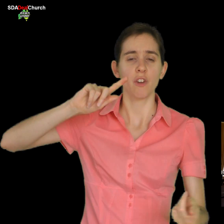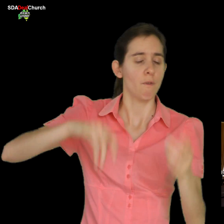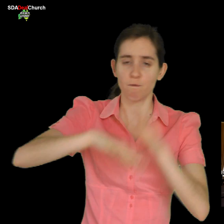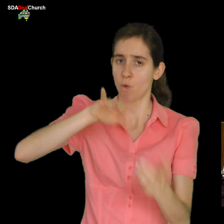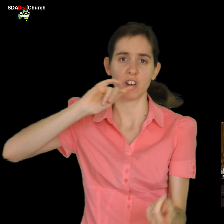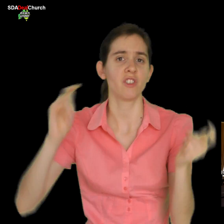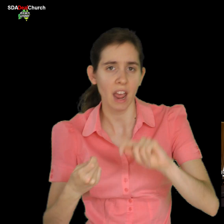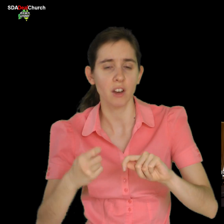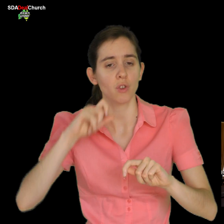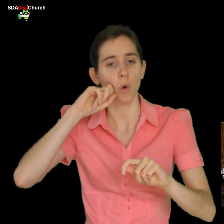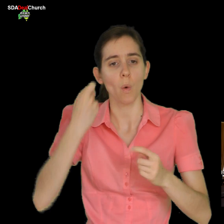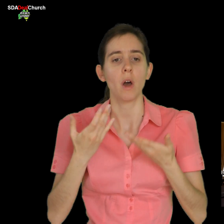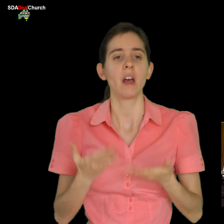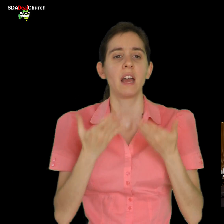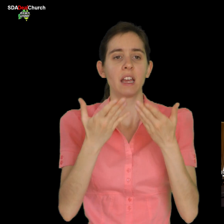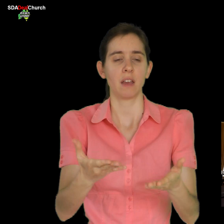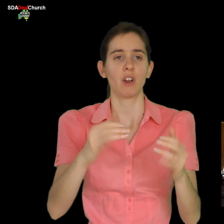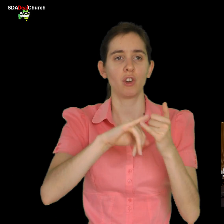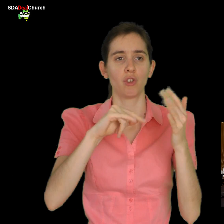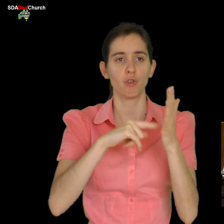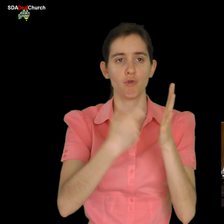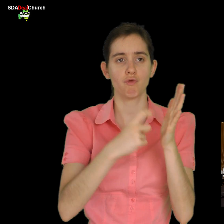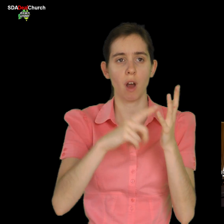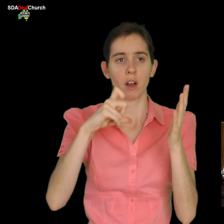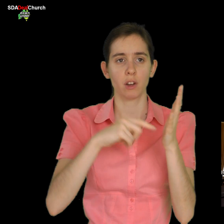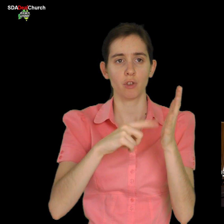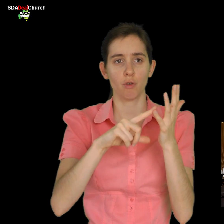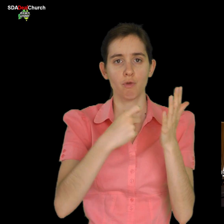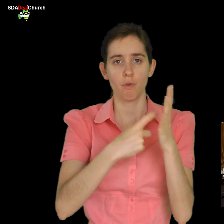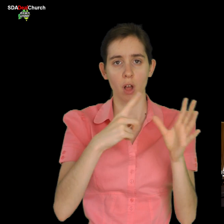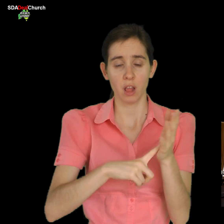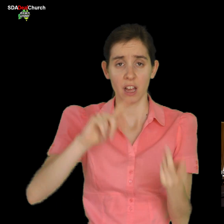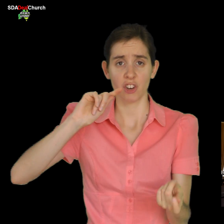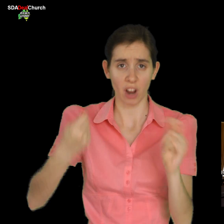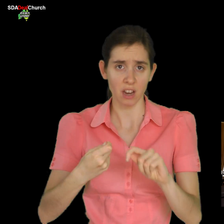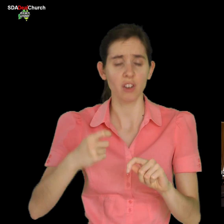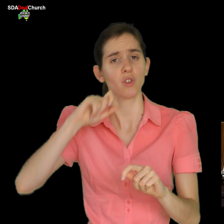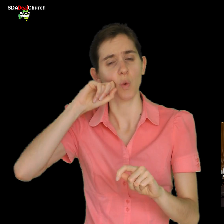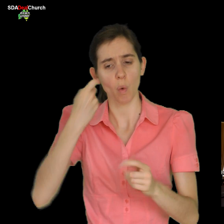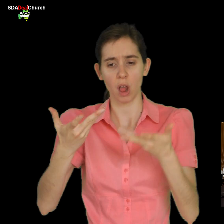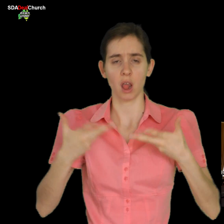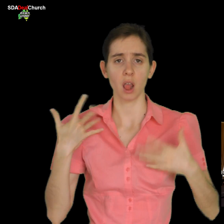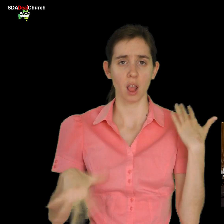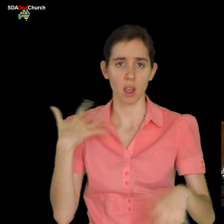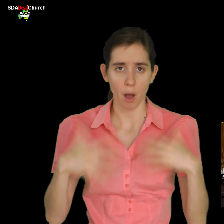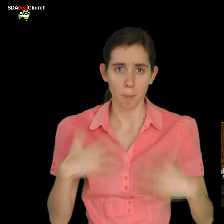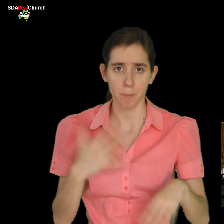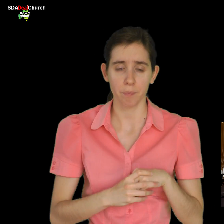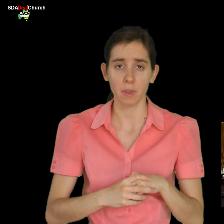structural changes are almost always harmful. Many evolutionists believe that